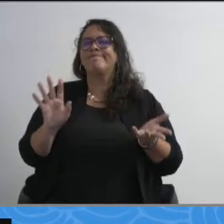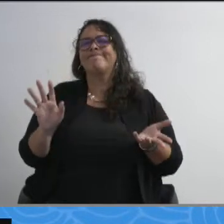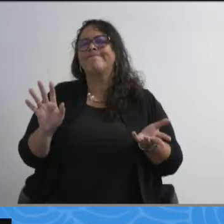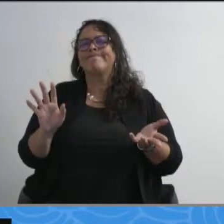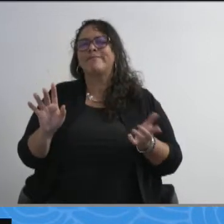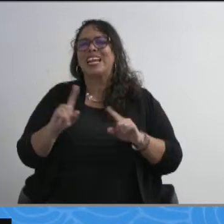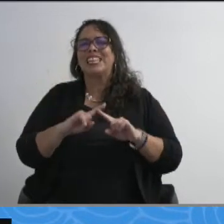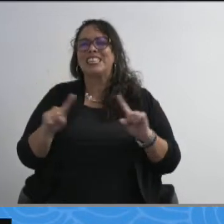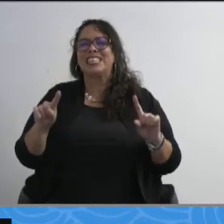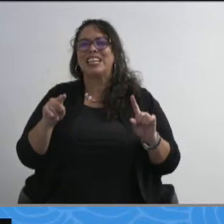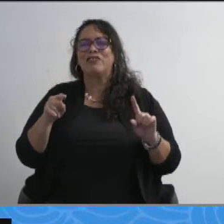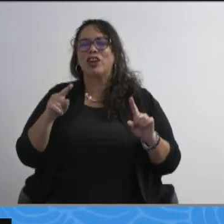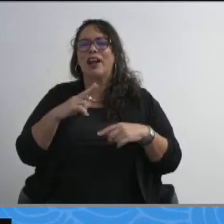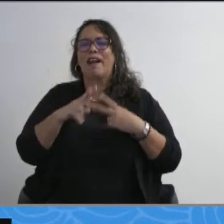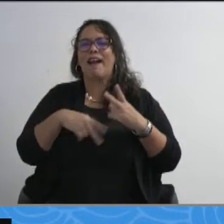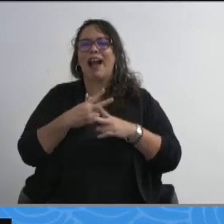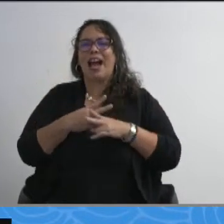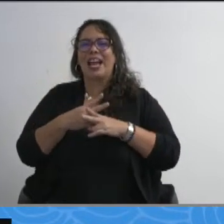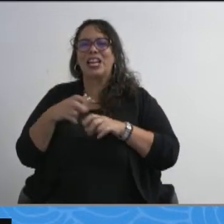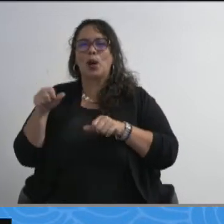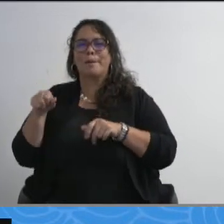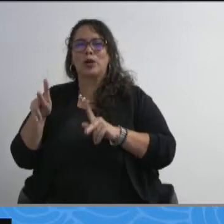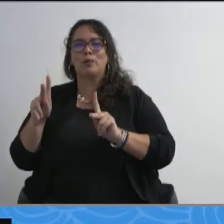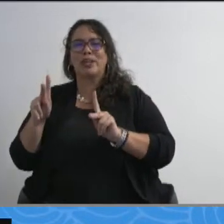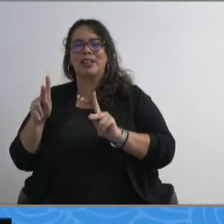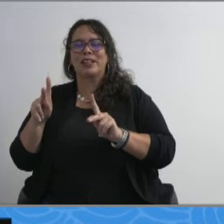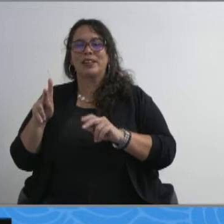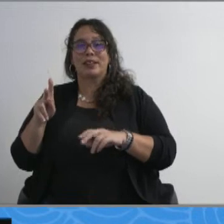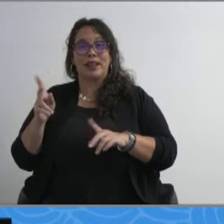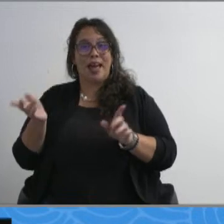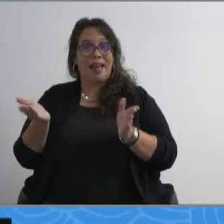And again, these permits are temporary, kind of like the out of field teachers.